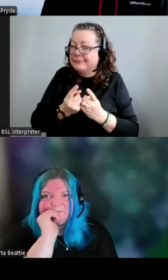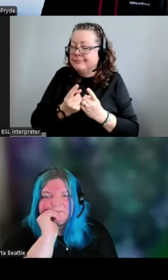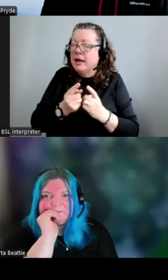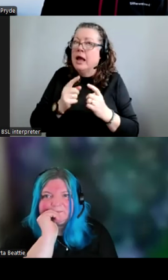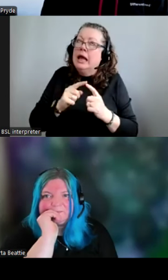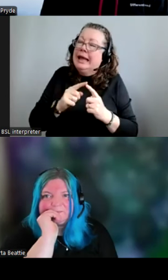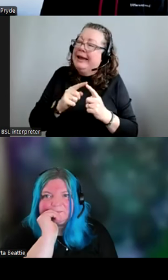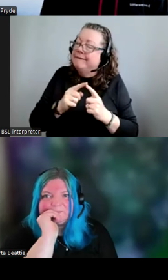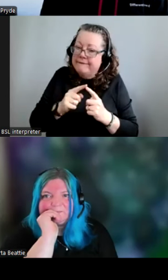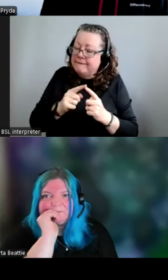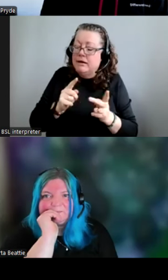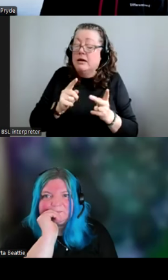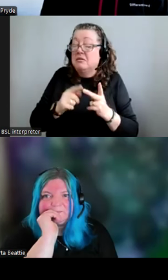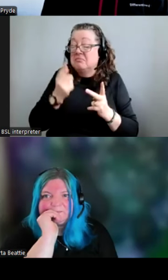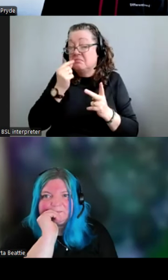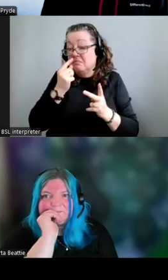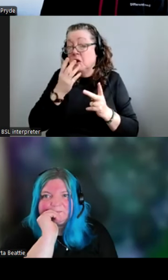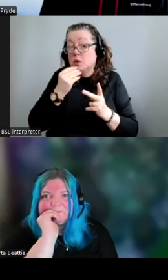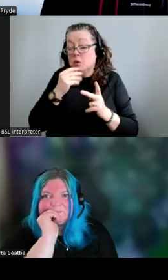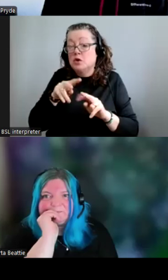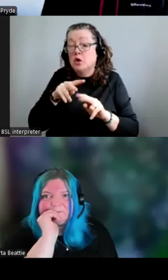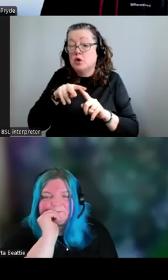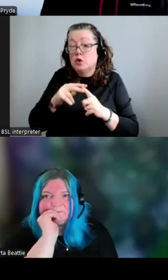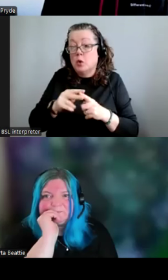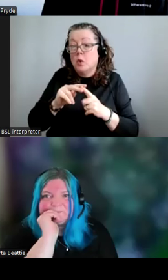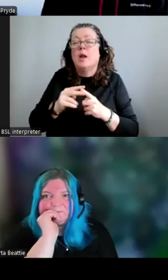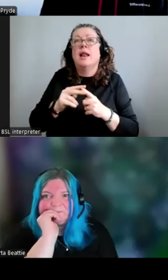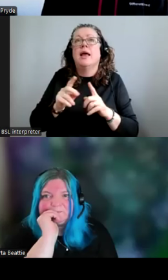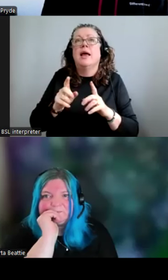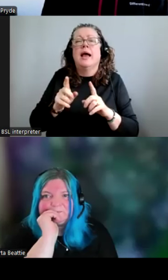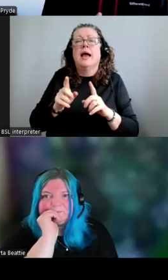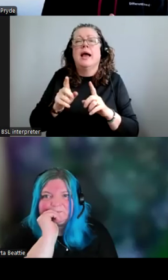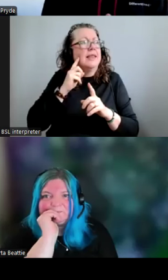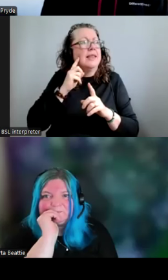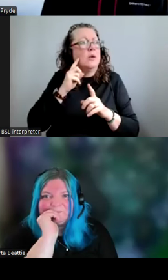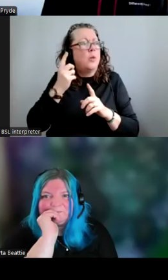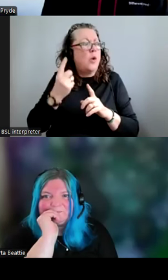I think there's a-- is it Spider Frog or something for SEO